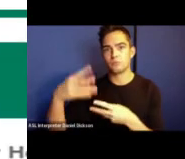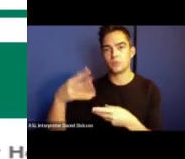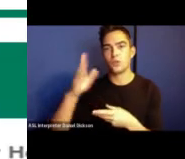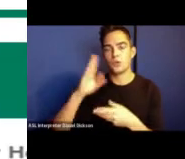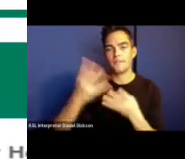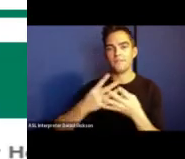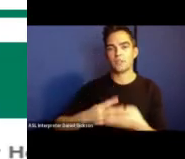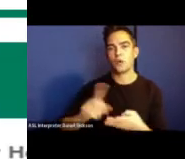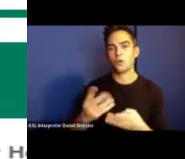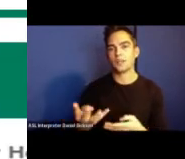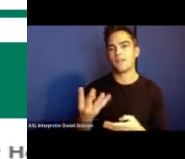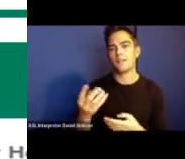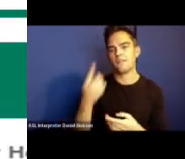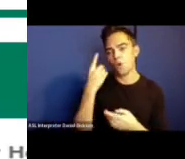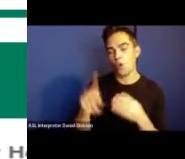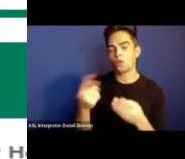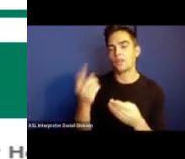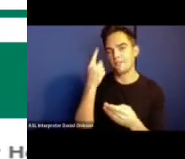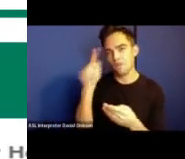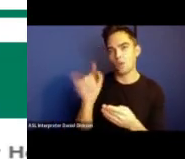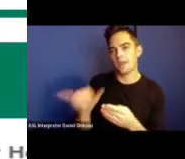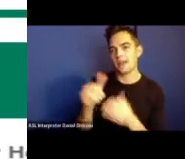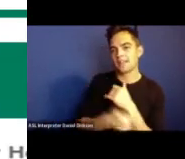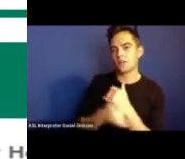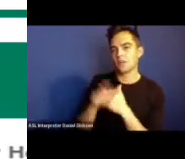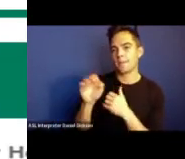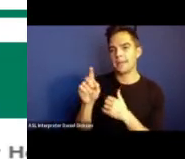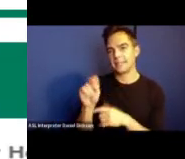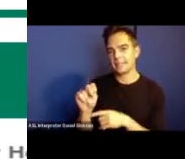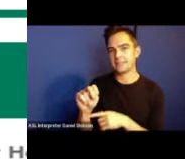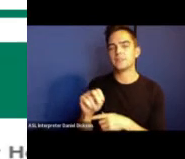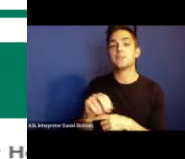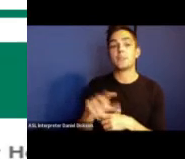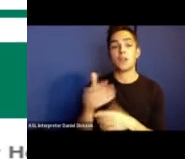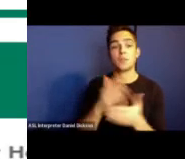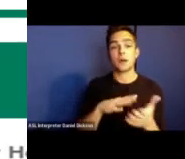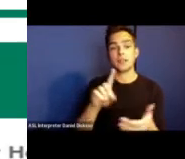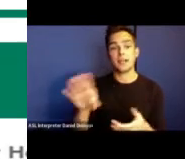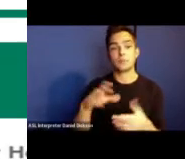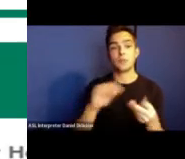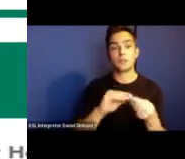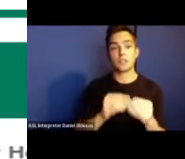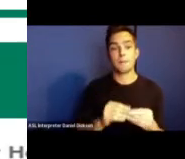only for Benton County. And the other pieces of the dashboard are the number of assessments